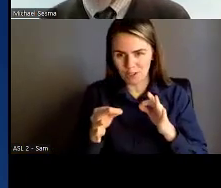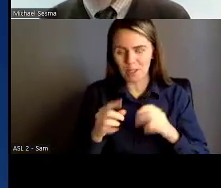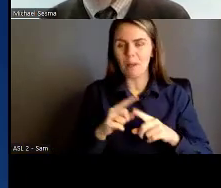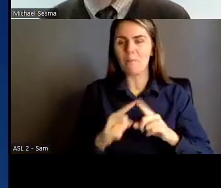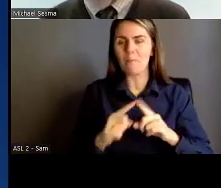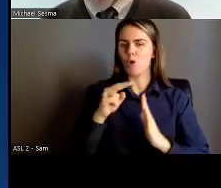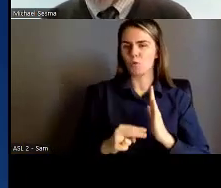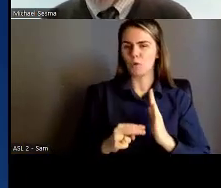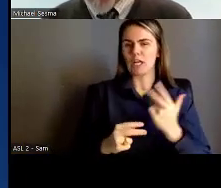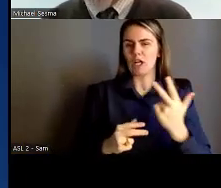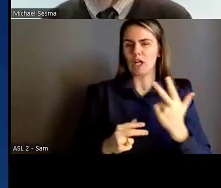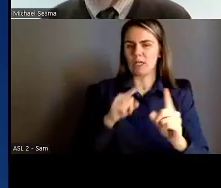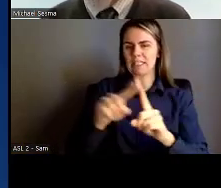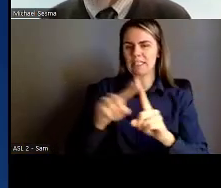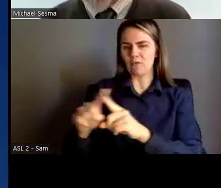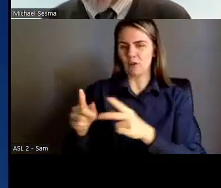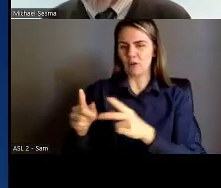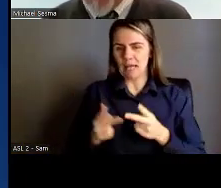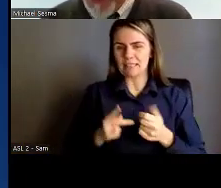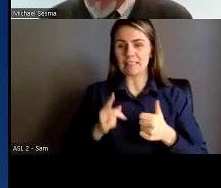from the application guide to the FOA